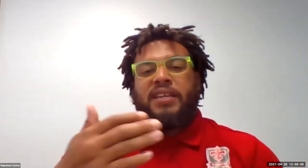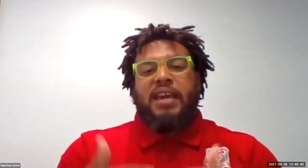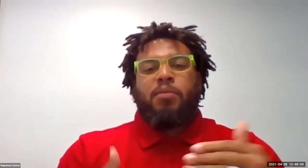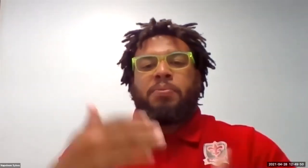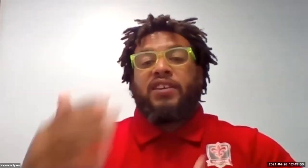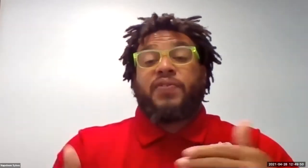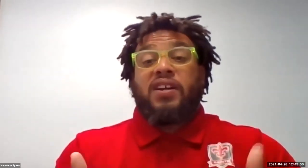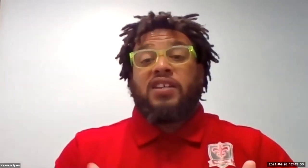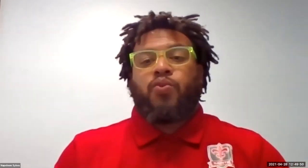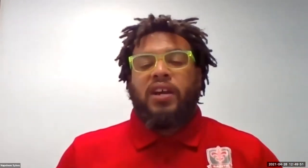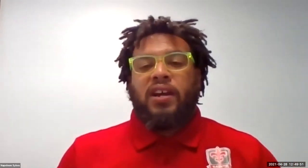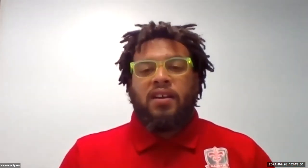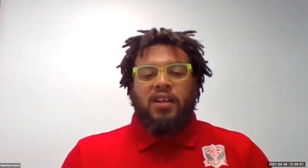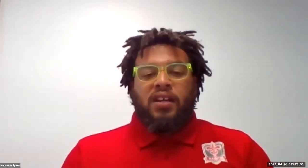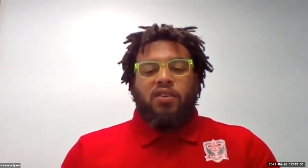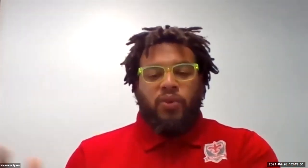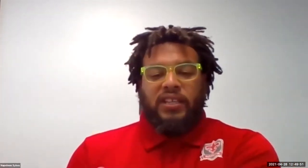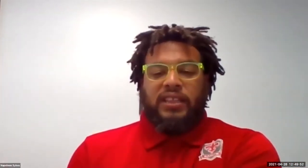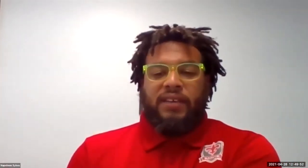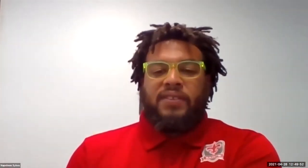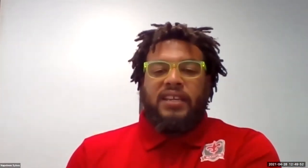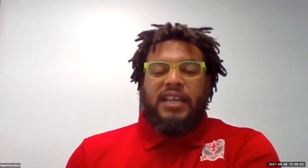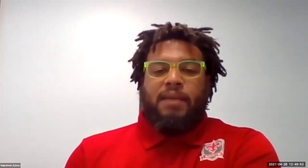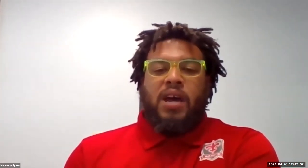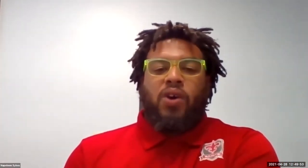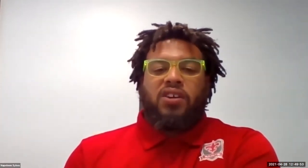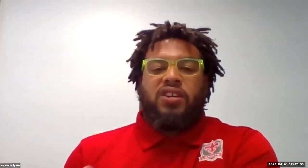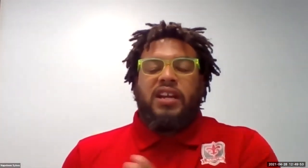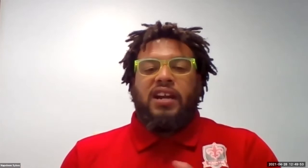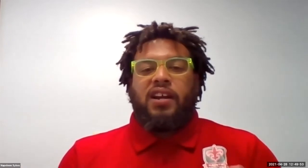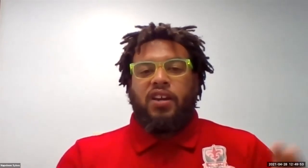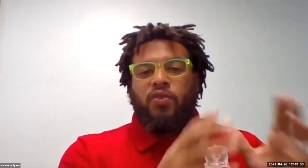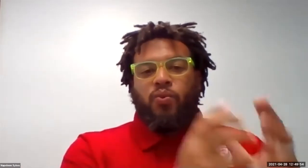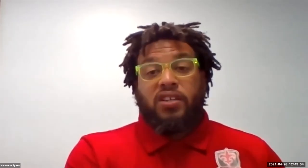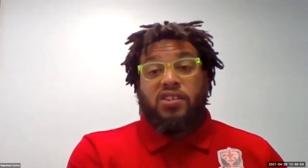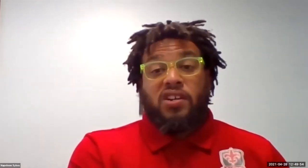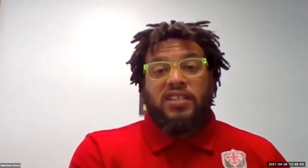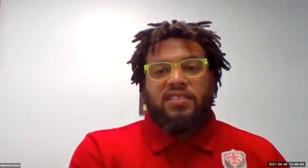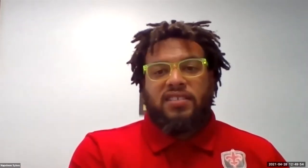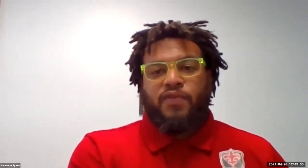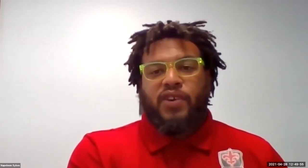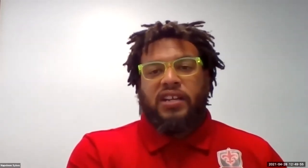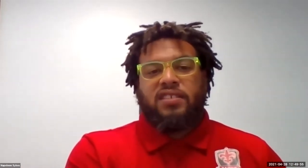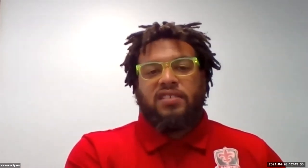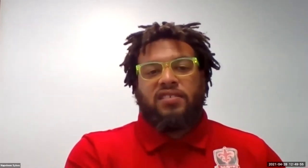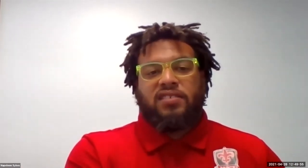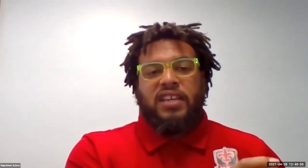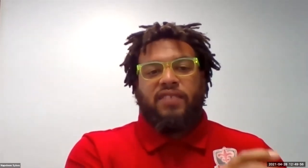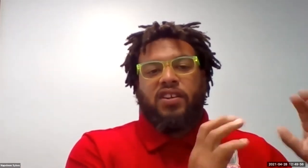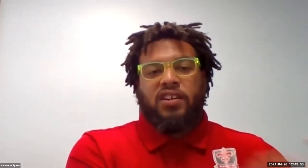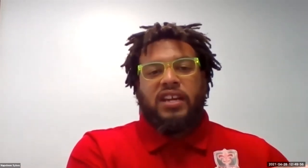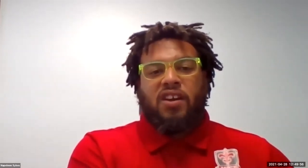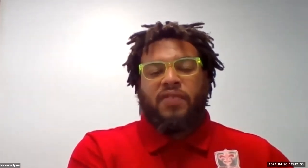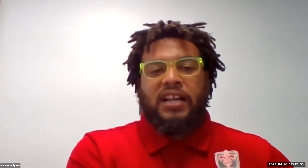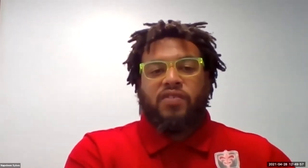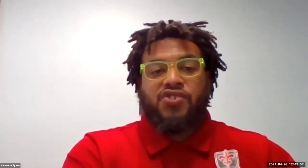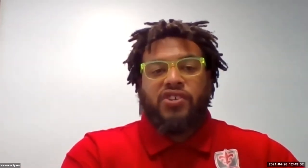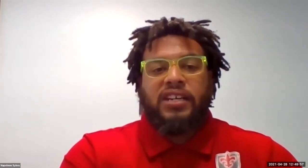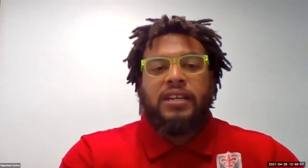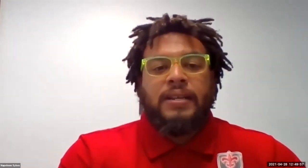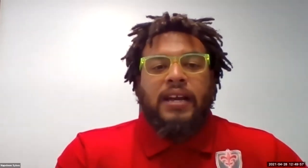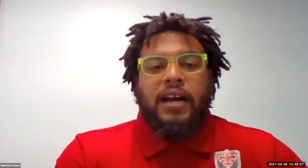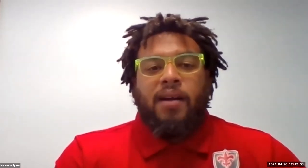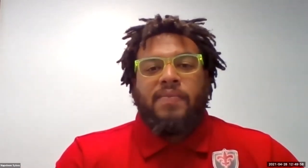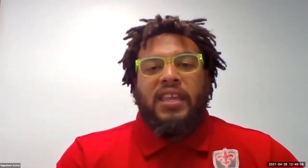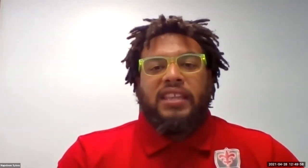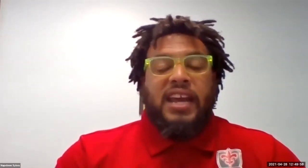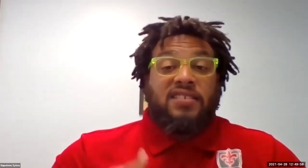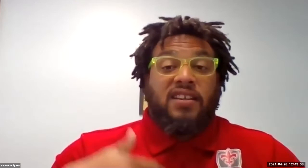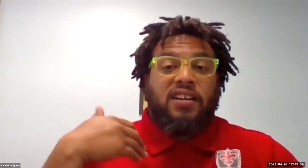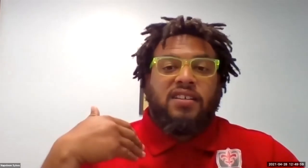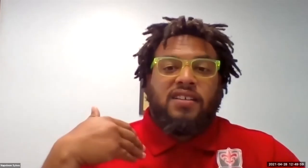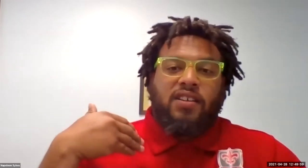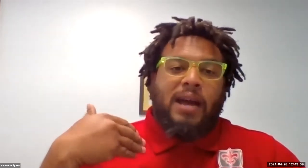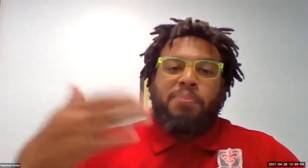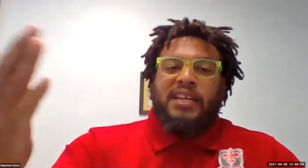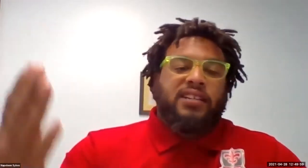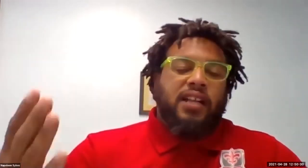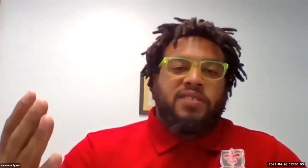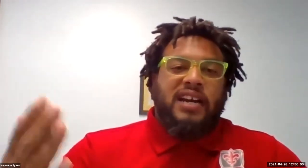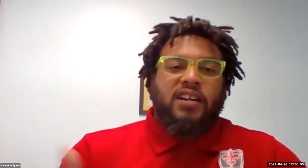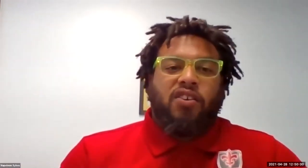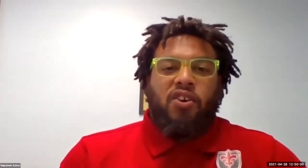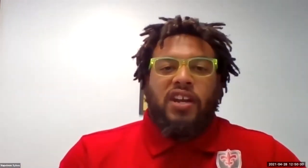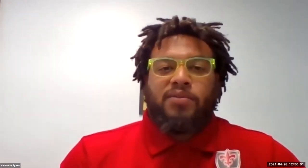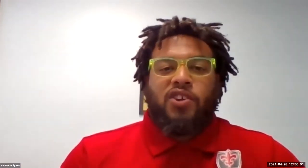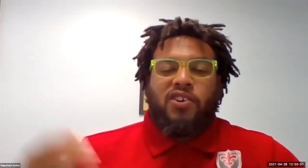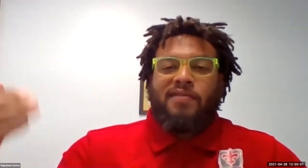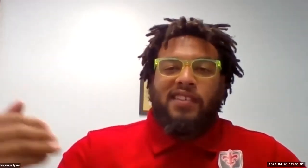But if there is one last person who wants to share, you can raise your hand or chime